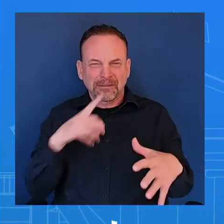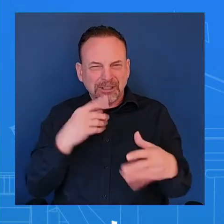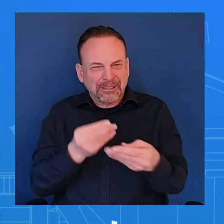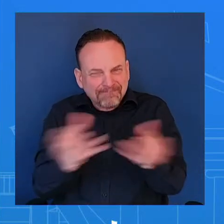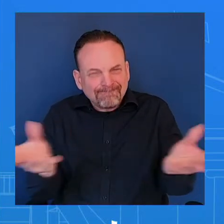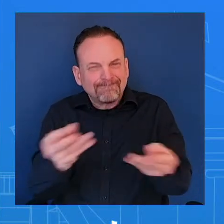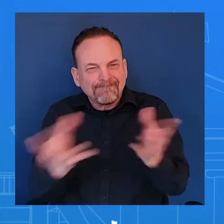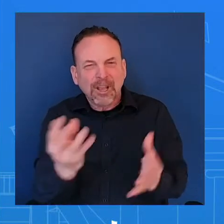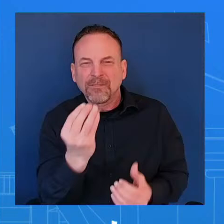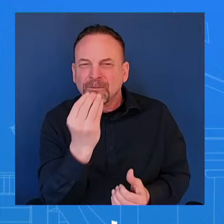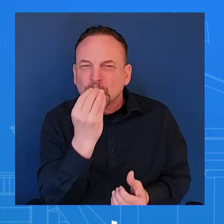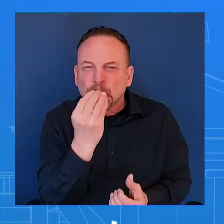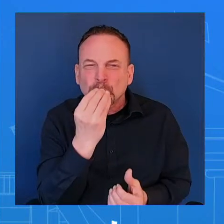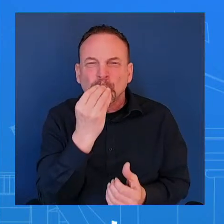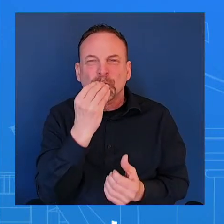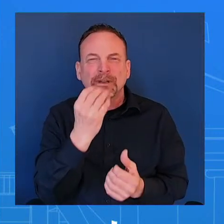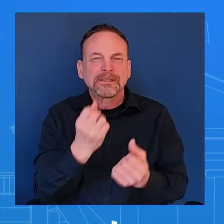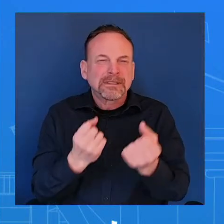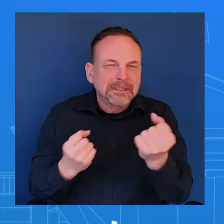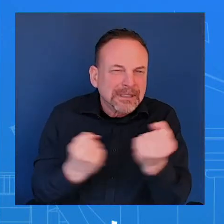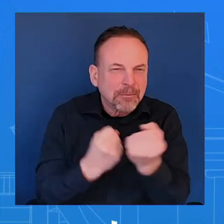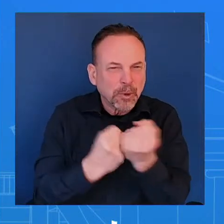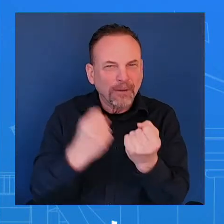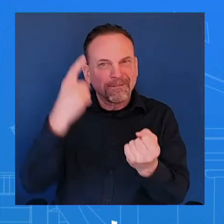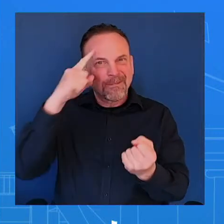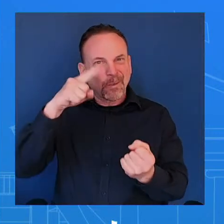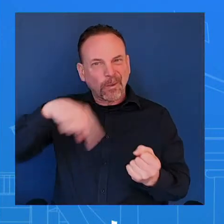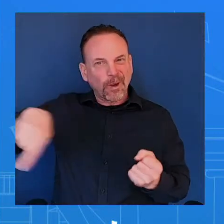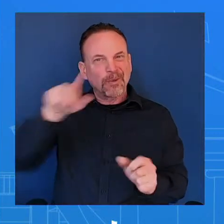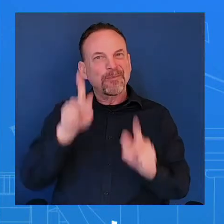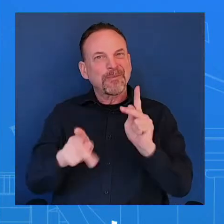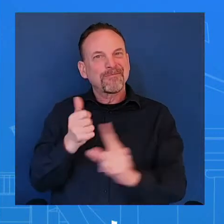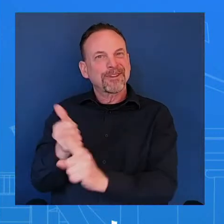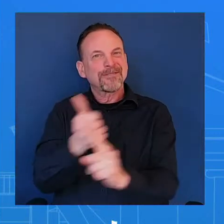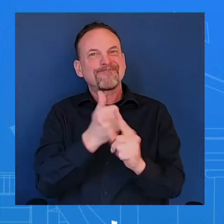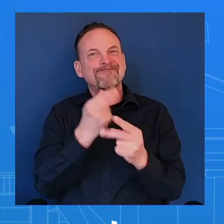And we -- you know, you heard from the President last night in his statement.